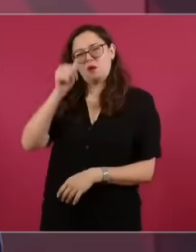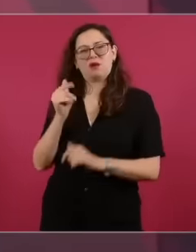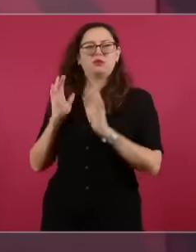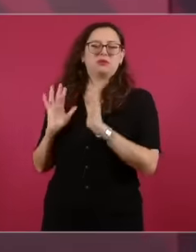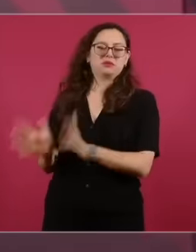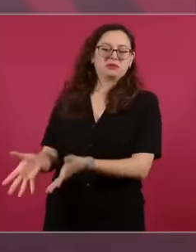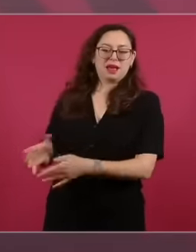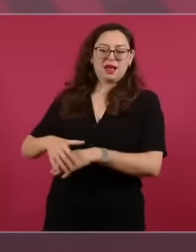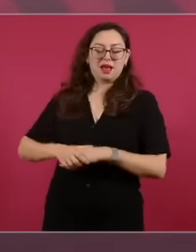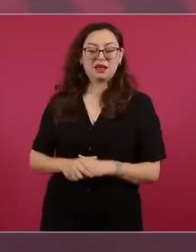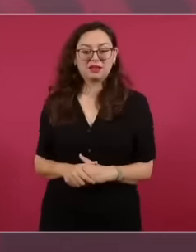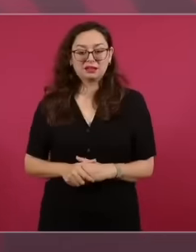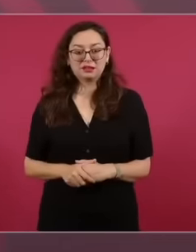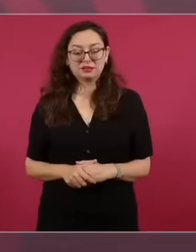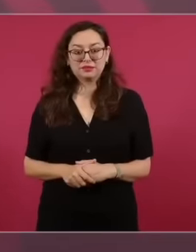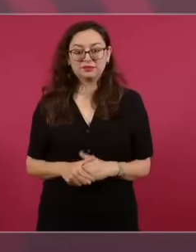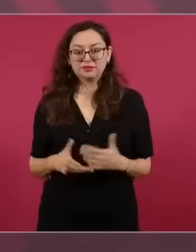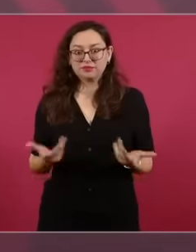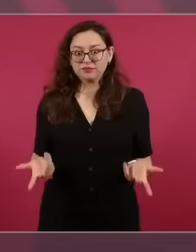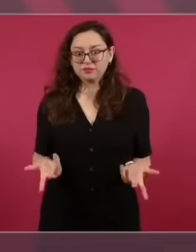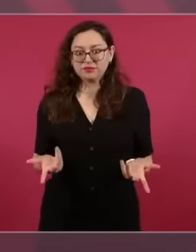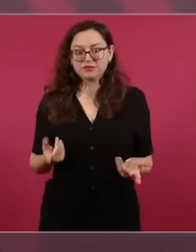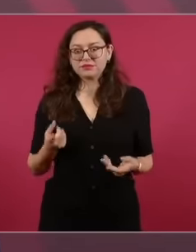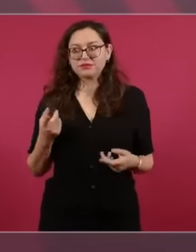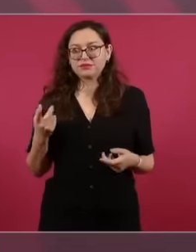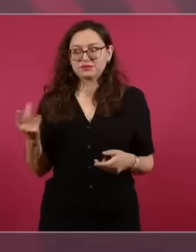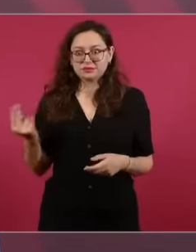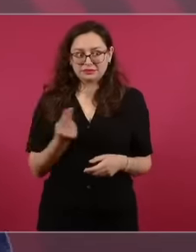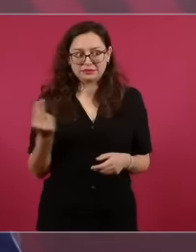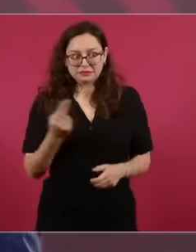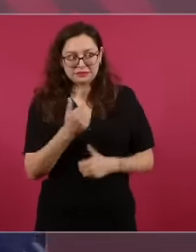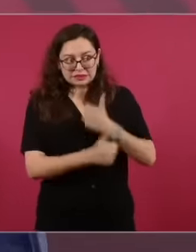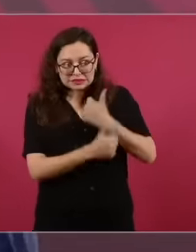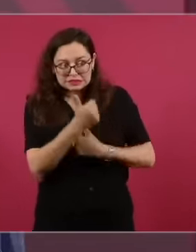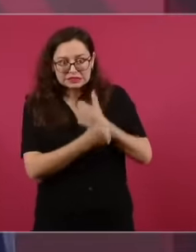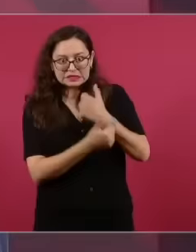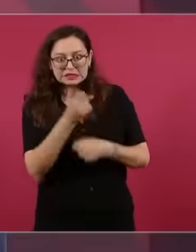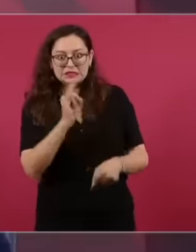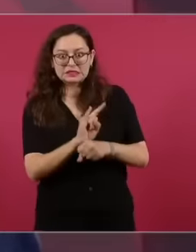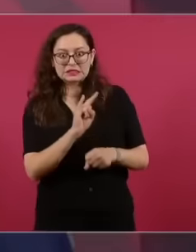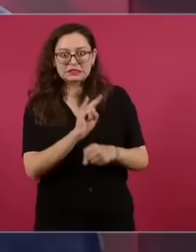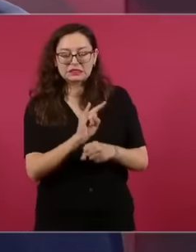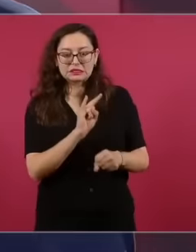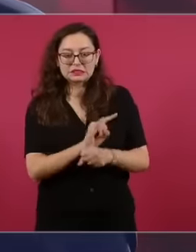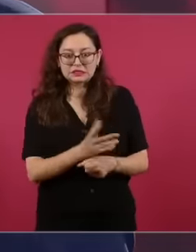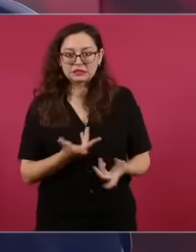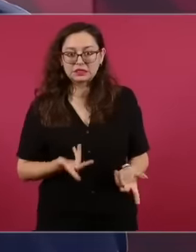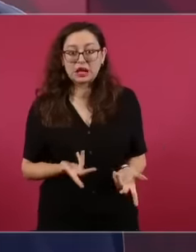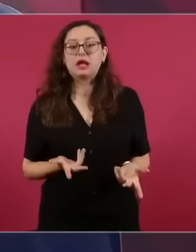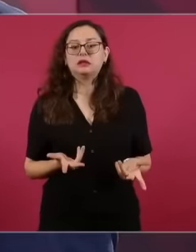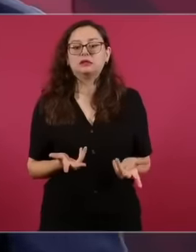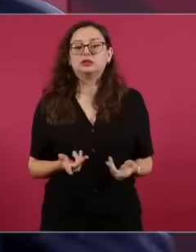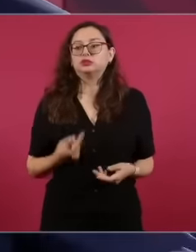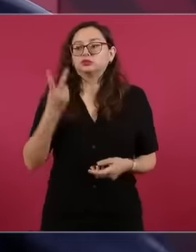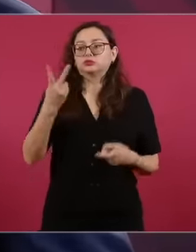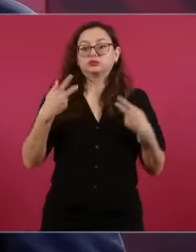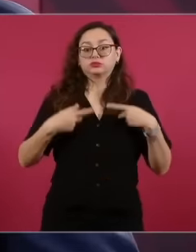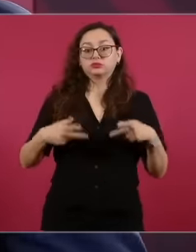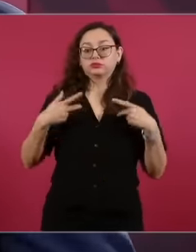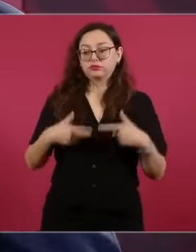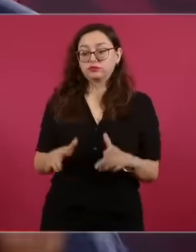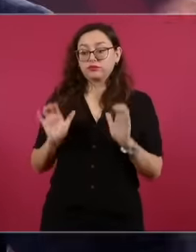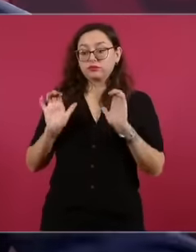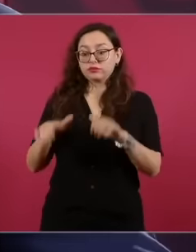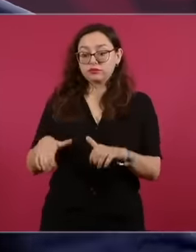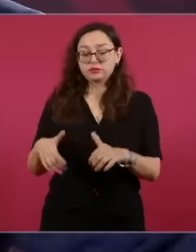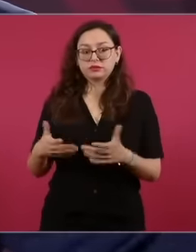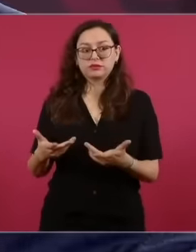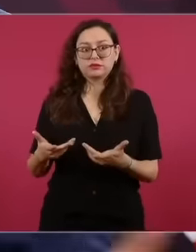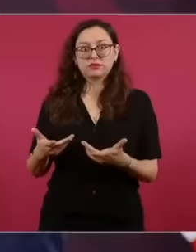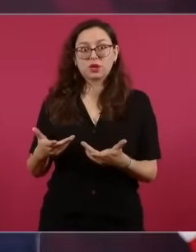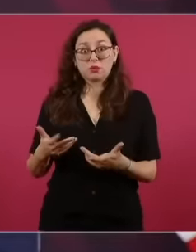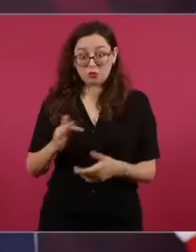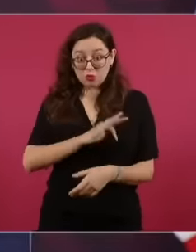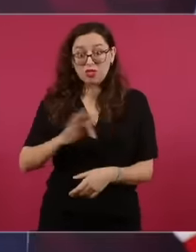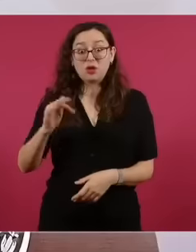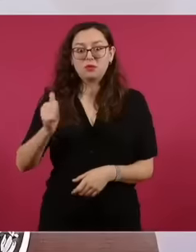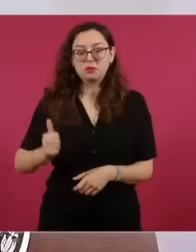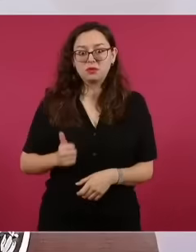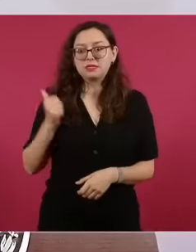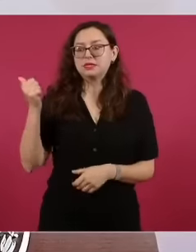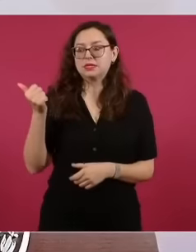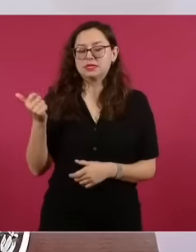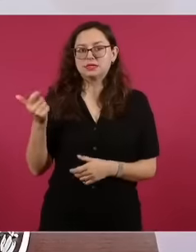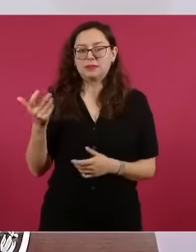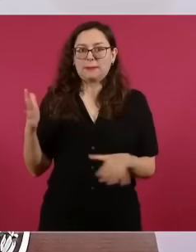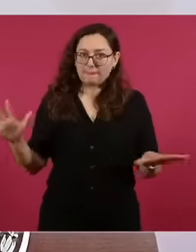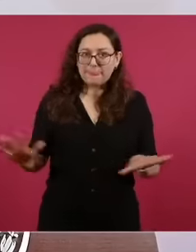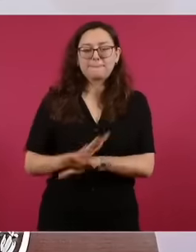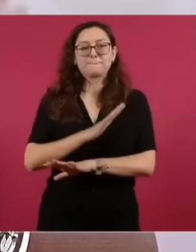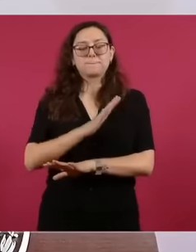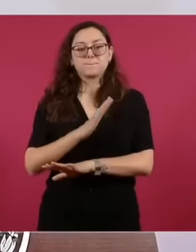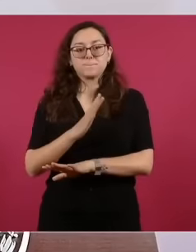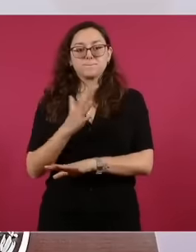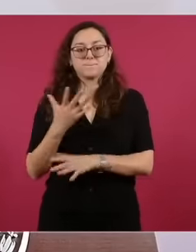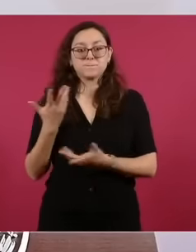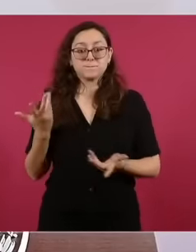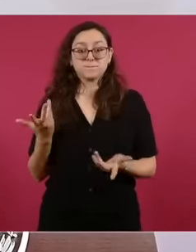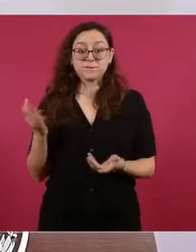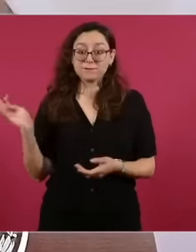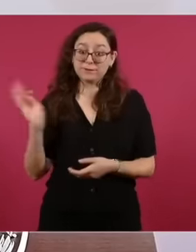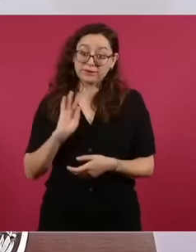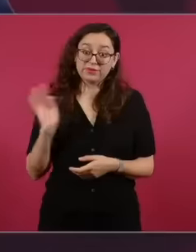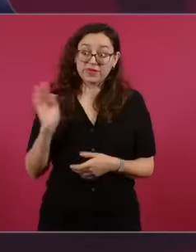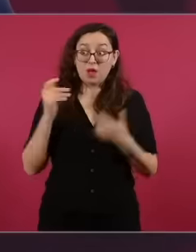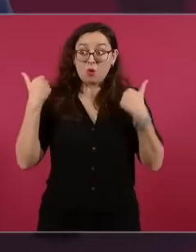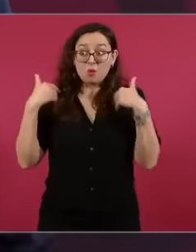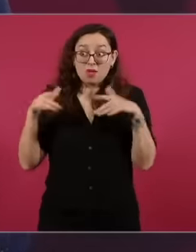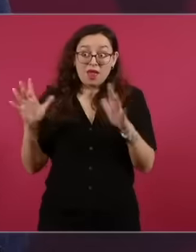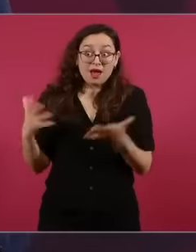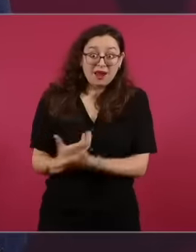two of them registered and they could have made changes and maybe they would have done better but